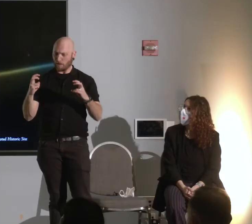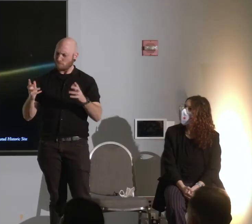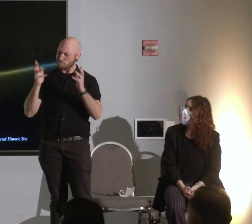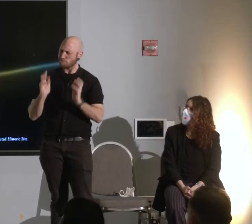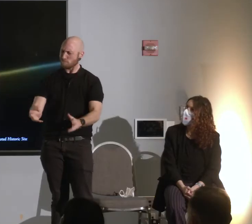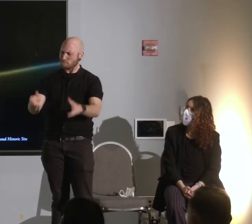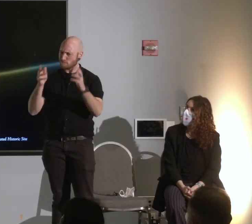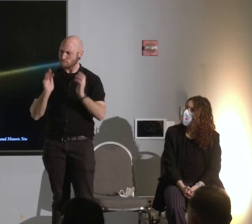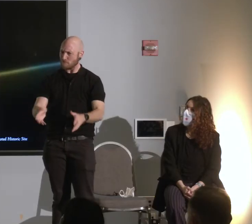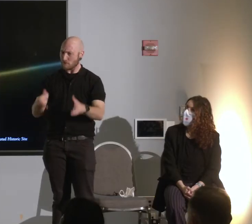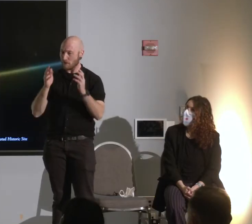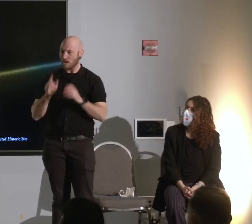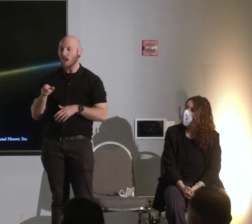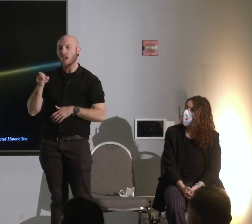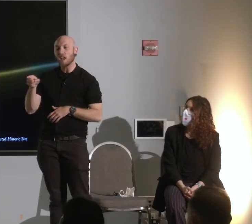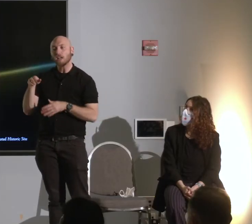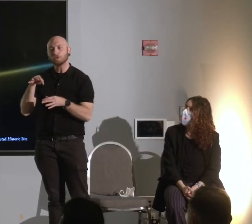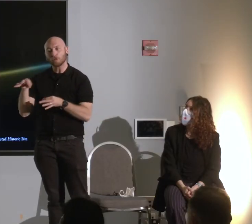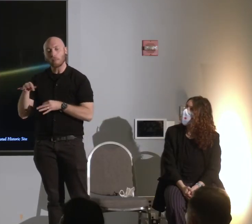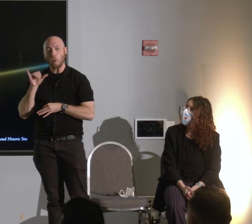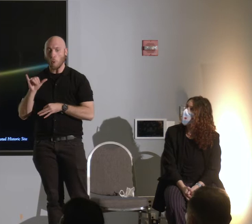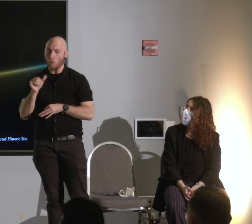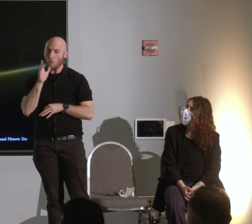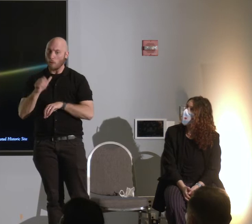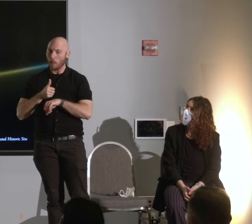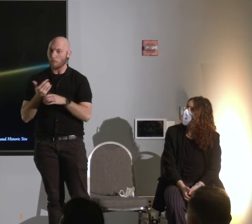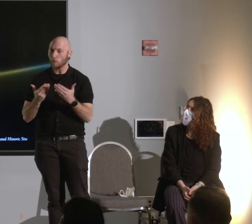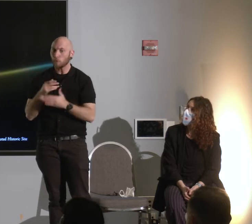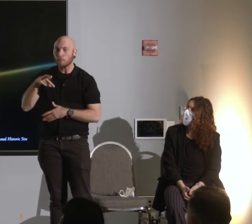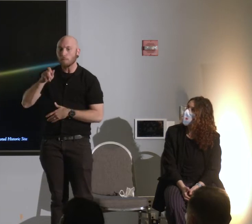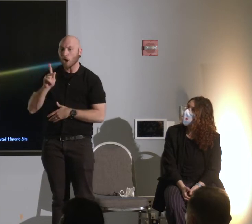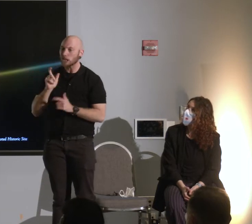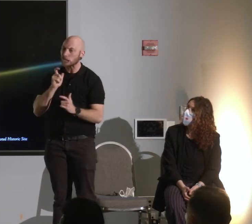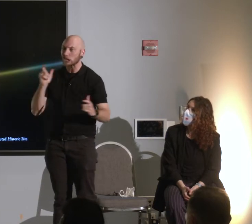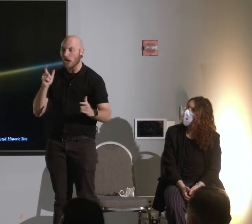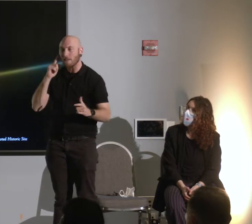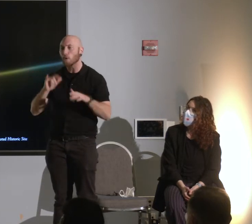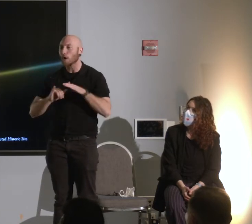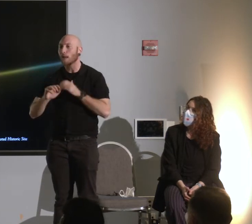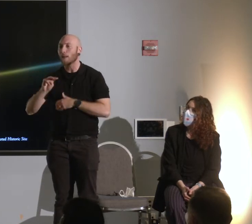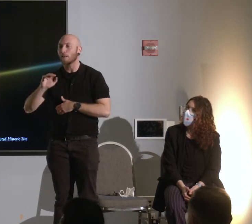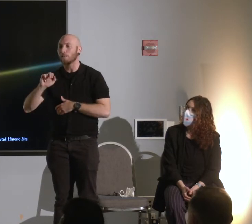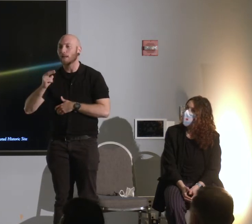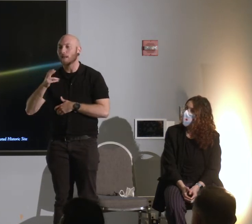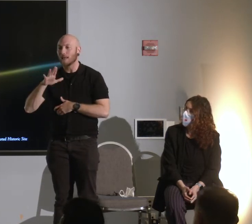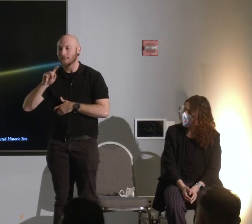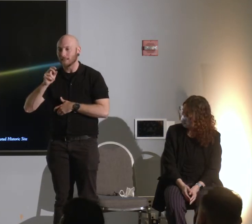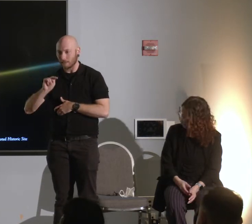A major park was about to be created on Manhattan Island. Poet and newspaper man William Colin Bryant and Downing,